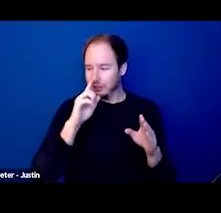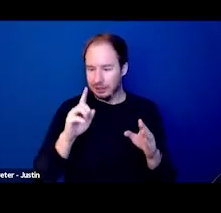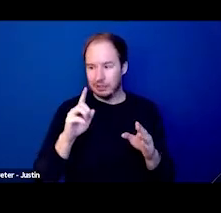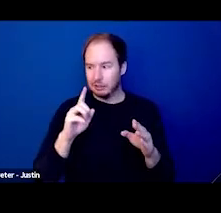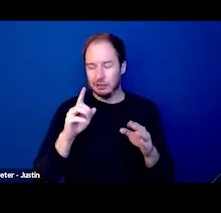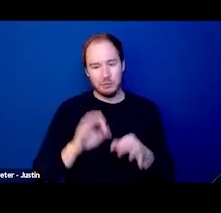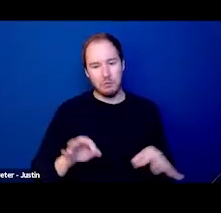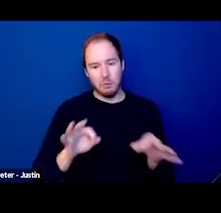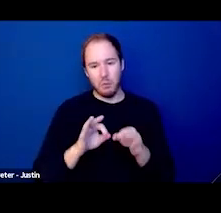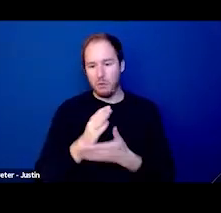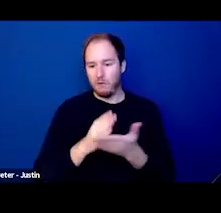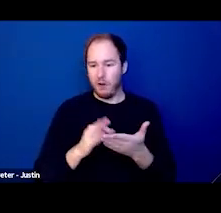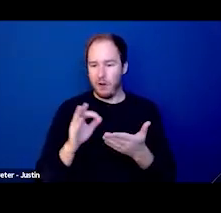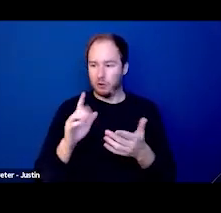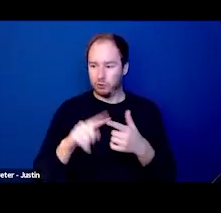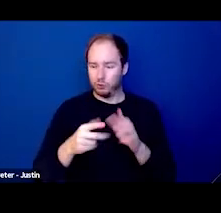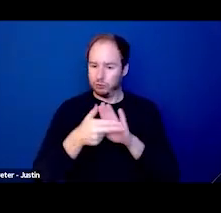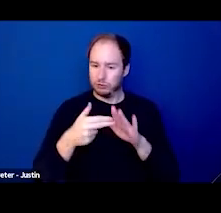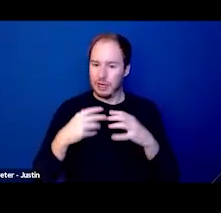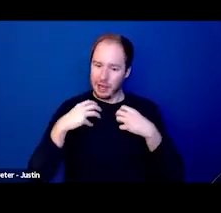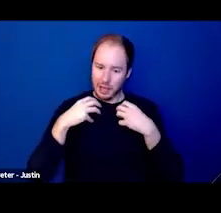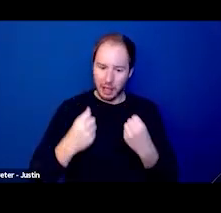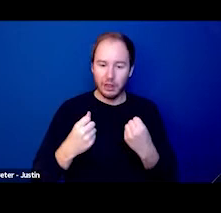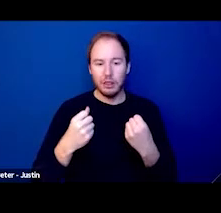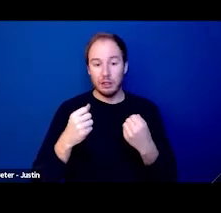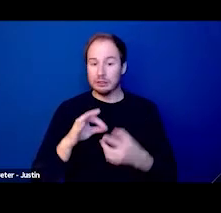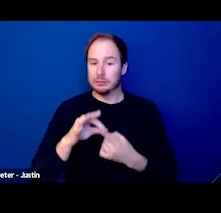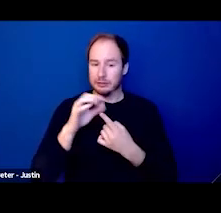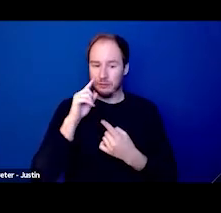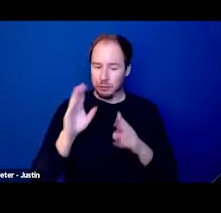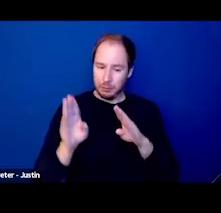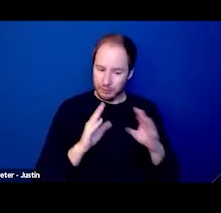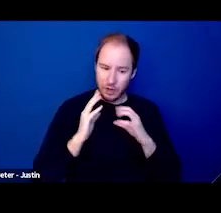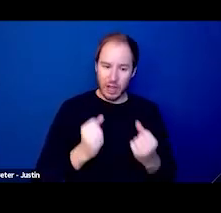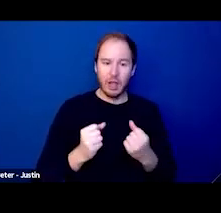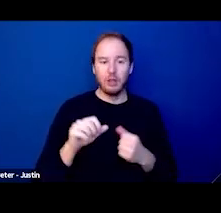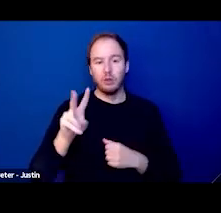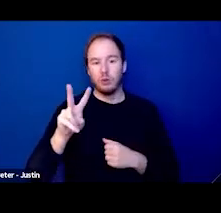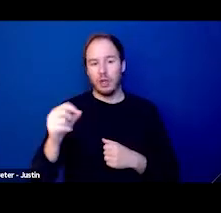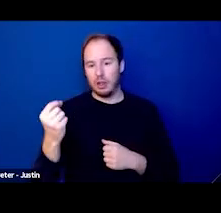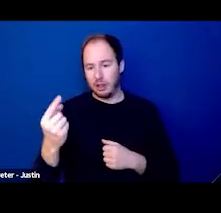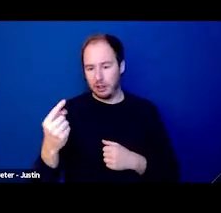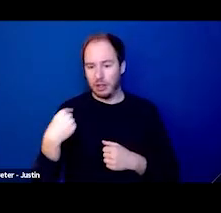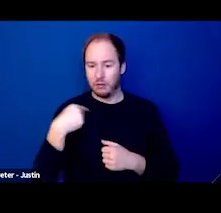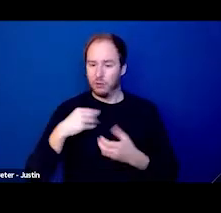and it very much fits within Public Health, Behavioral Health. In 2011, our community actually developed